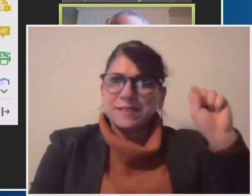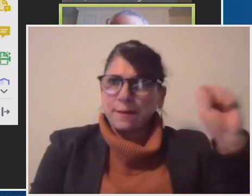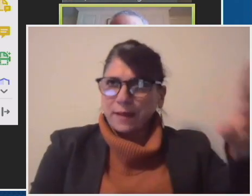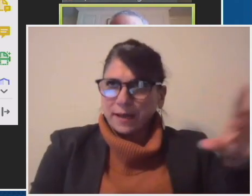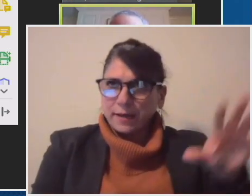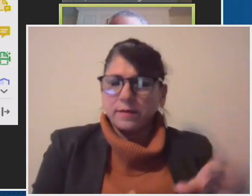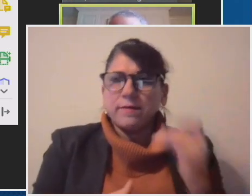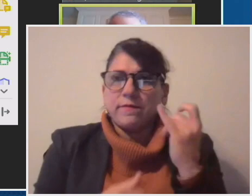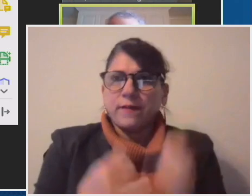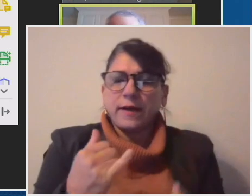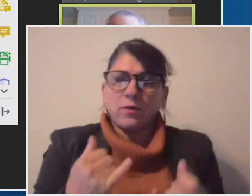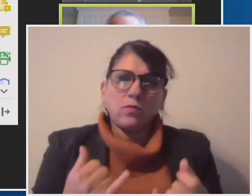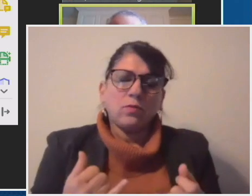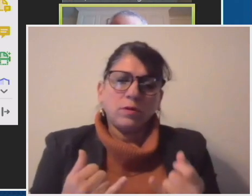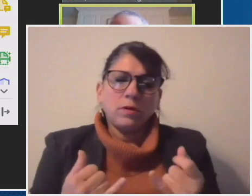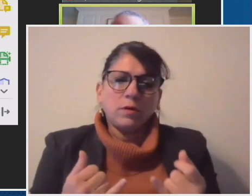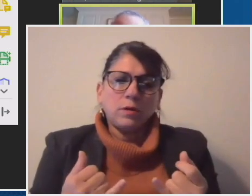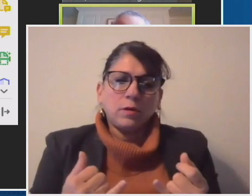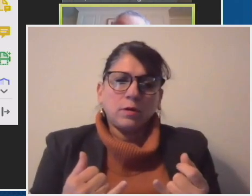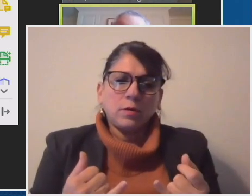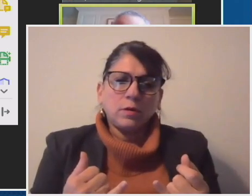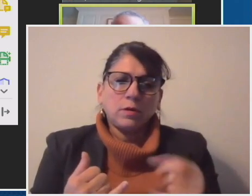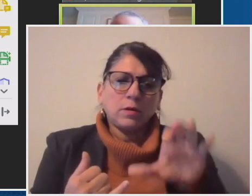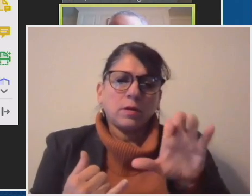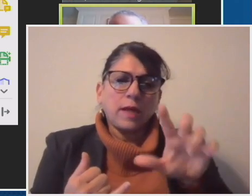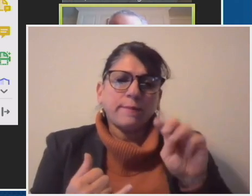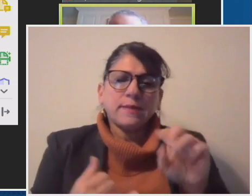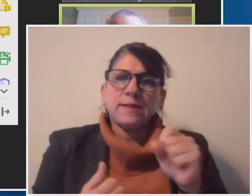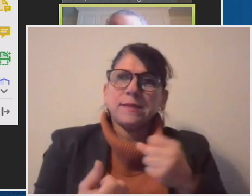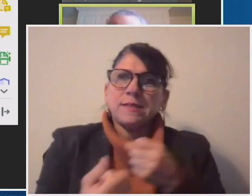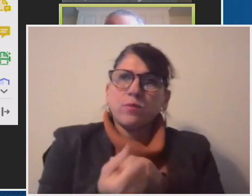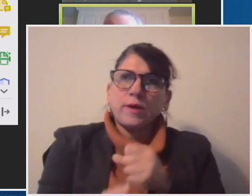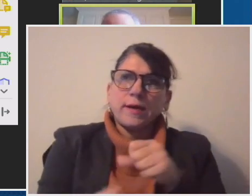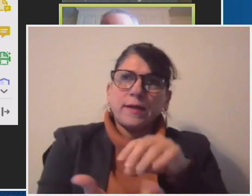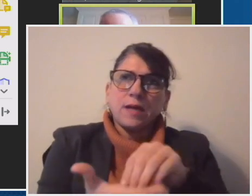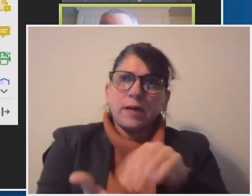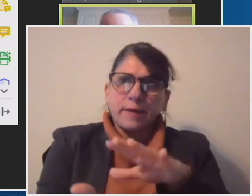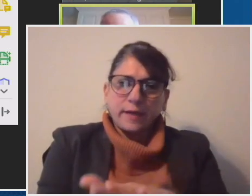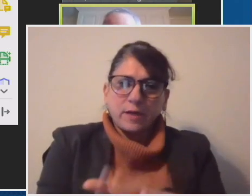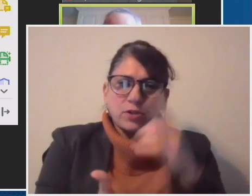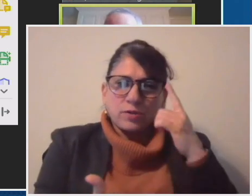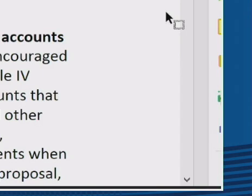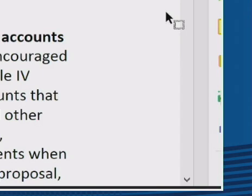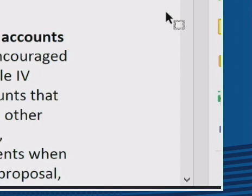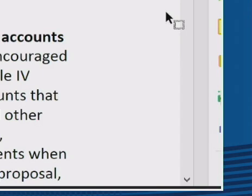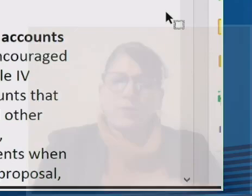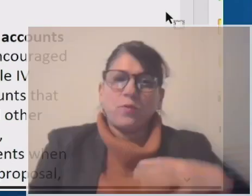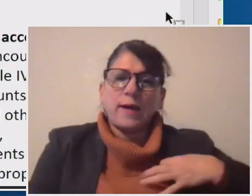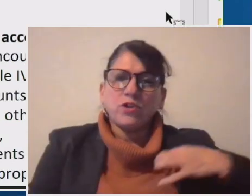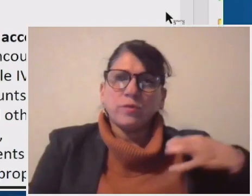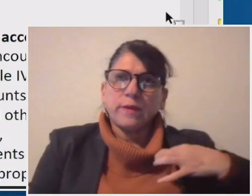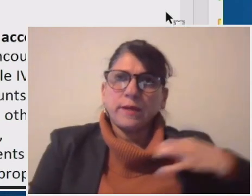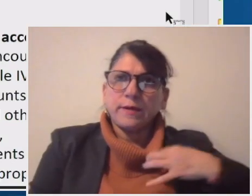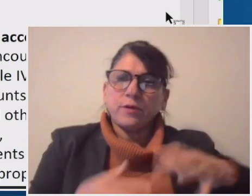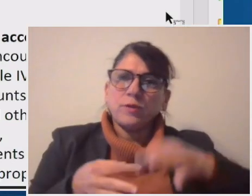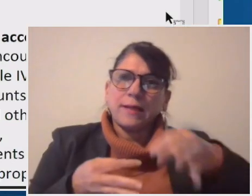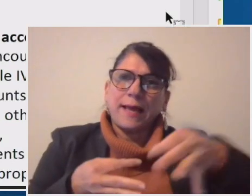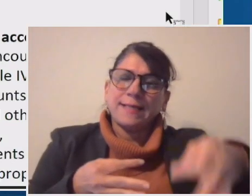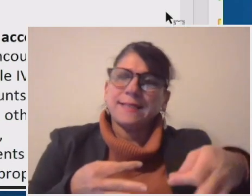support- final claims and supporting documentation after losing eligibility, and this leads to delays in submission and is likely to increase financial risk to